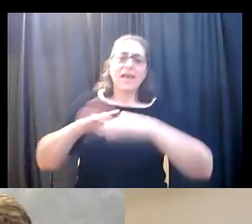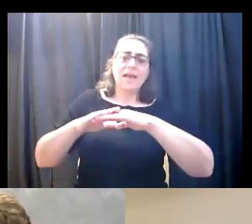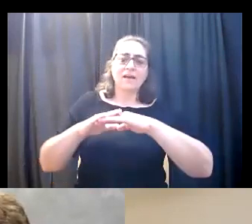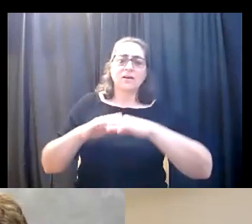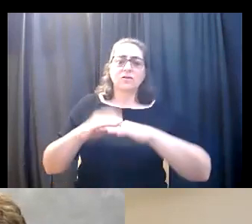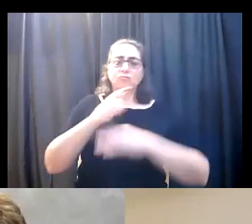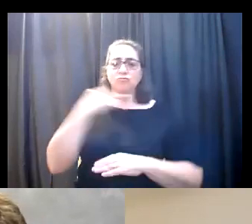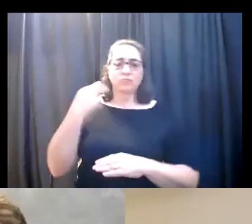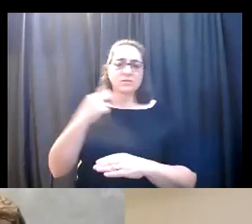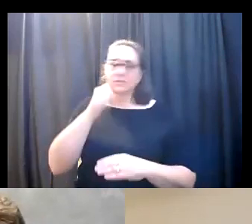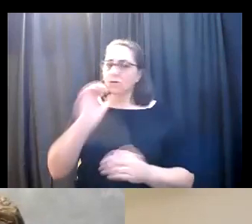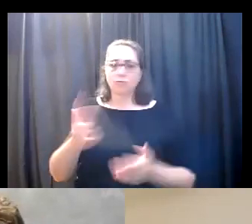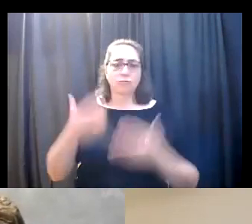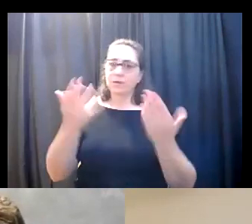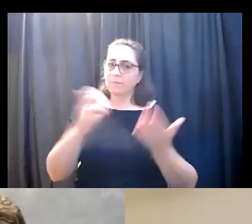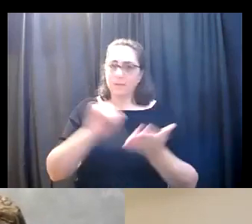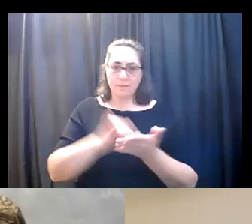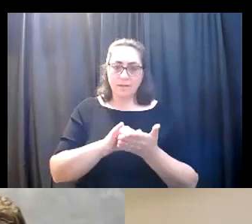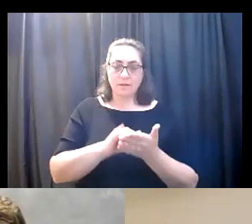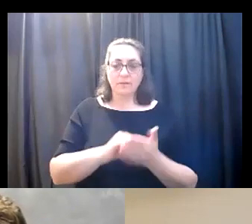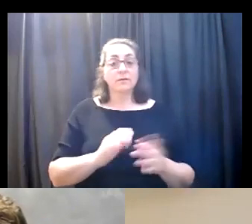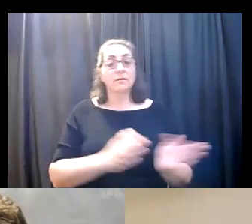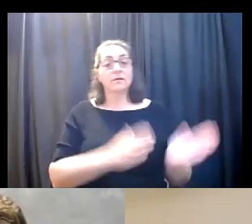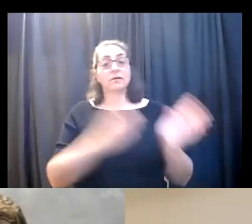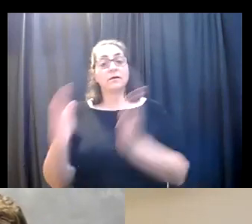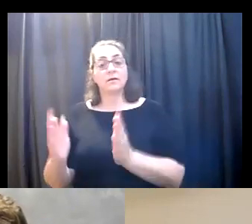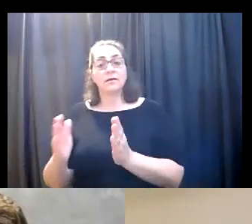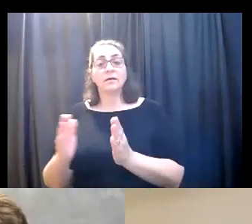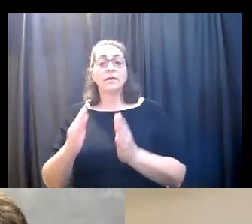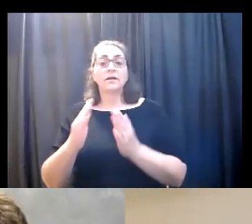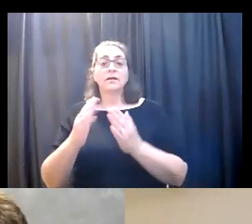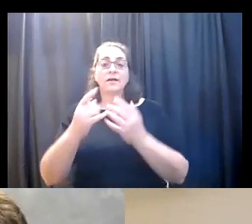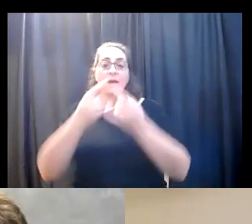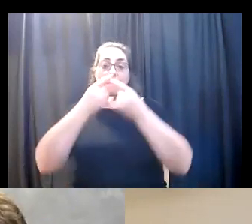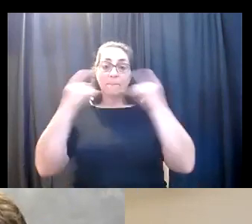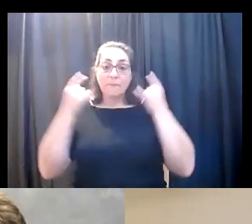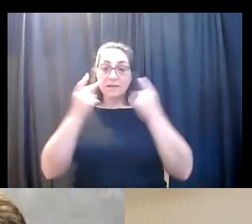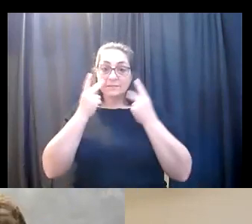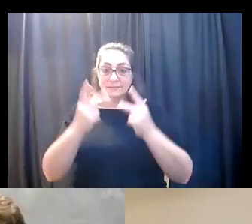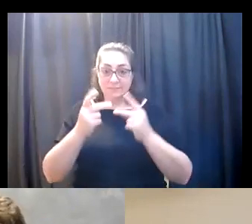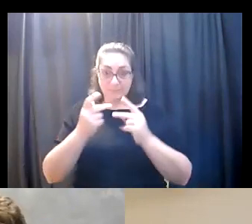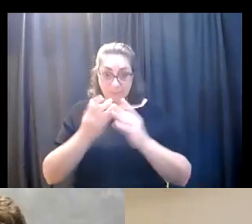a two way street. Everybody is in this together. We want effective